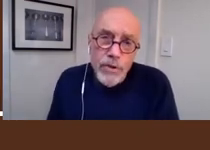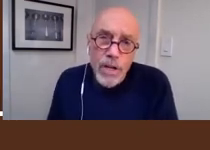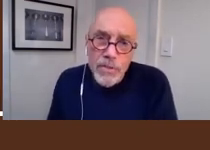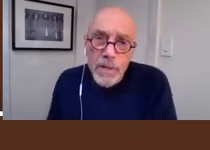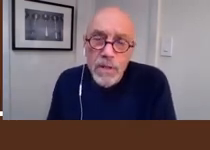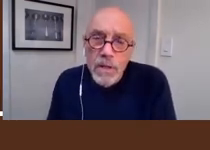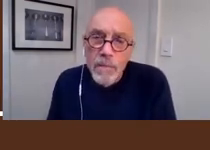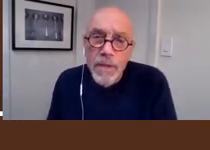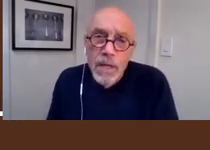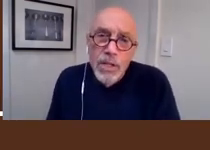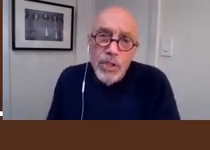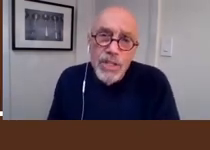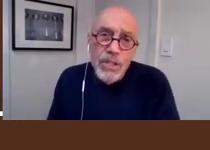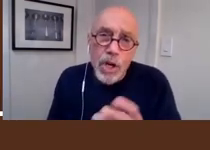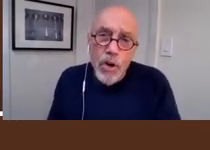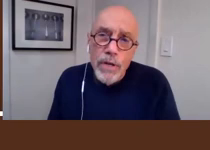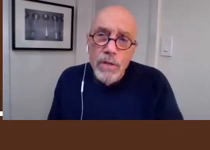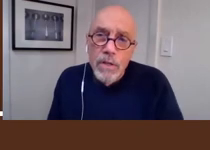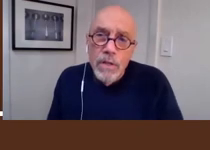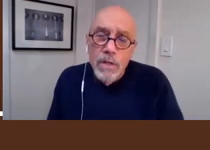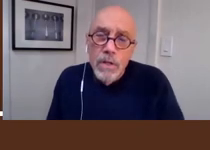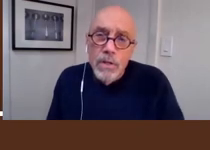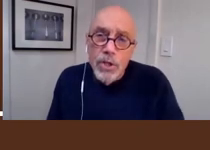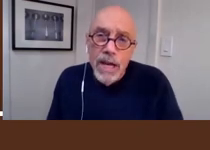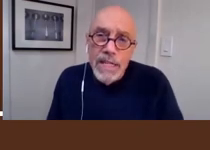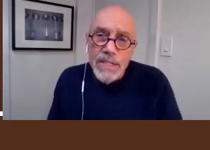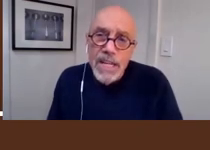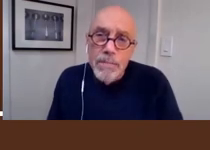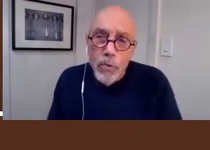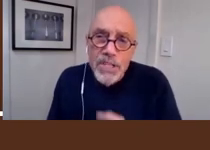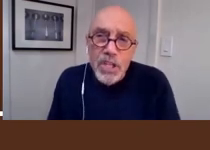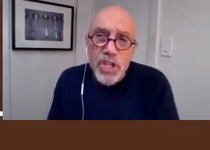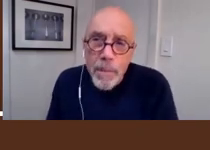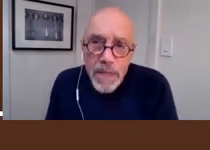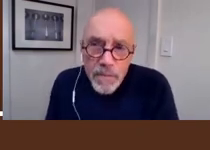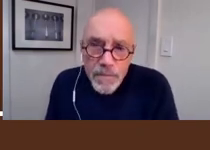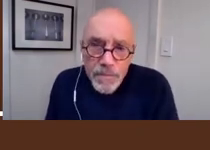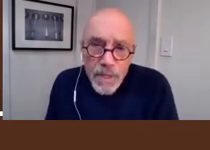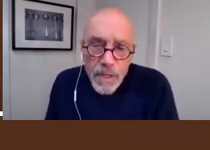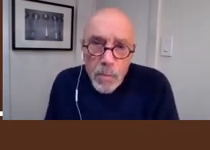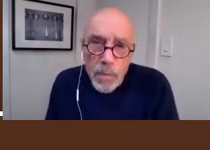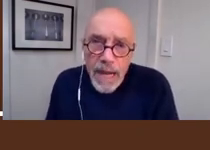and her husband, she is the current United States barista champion.